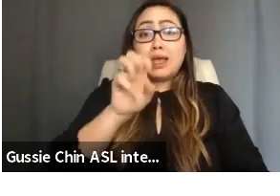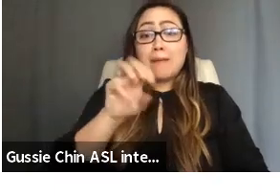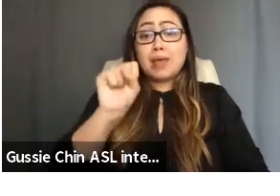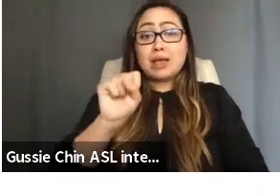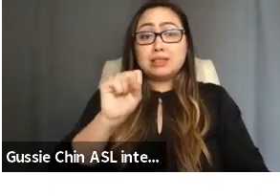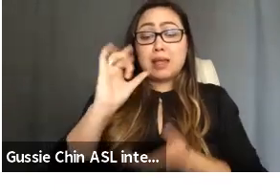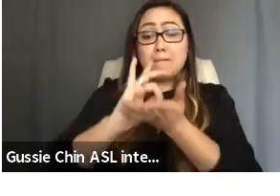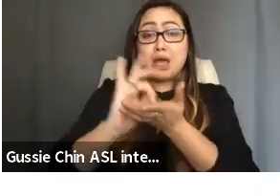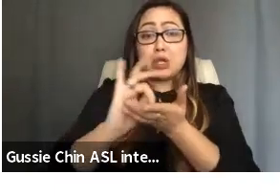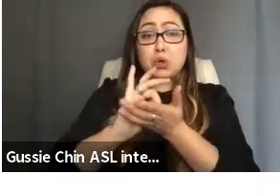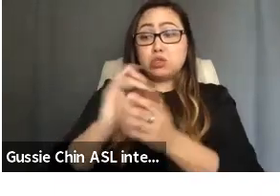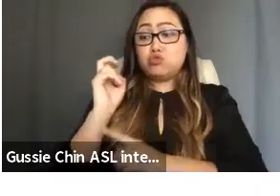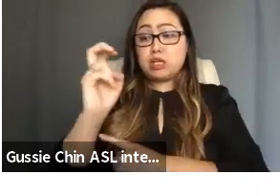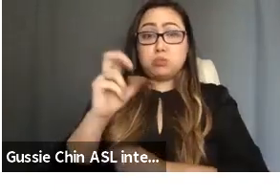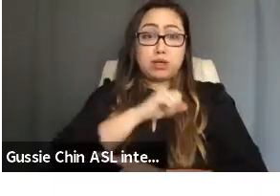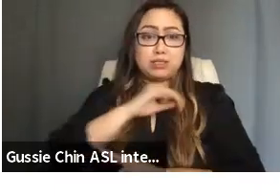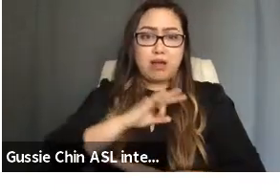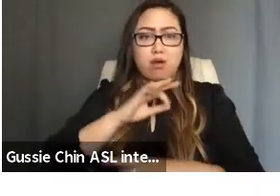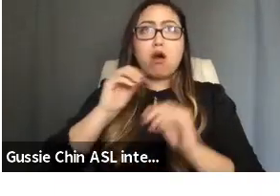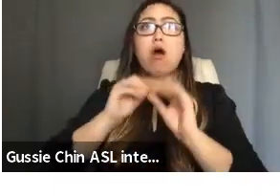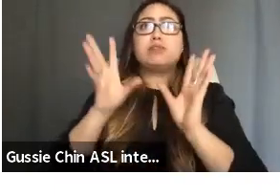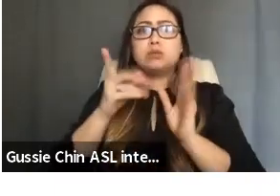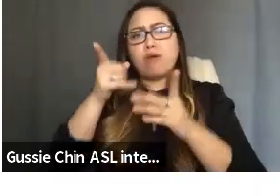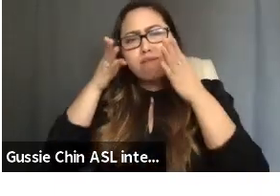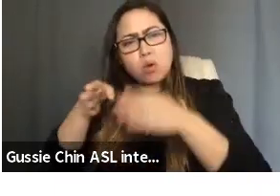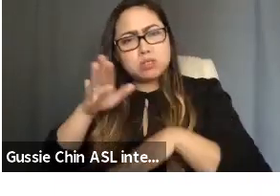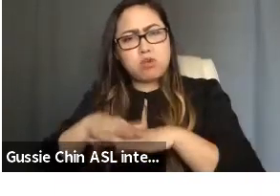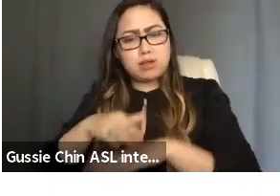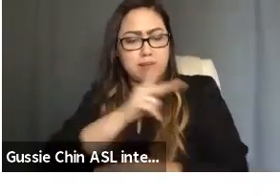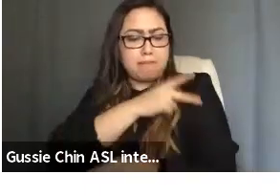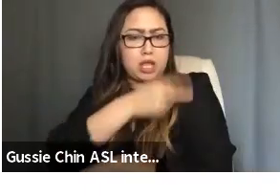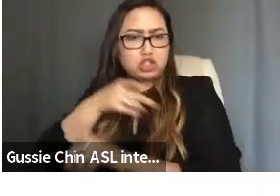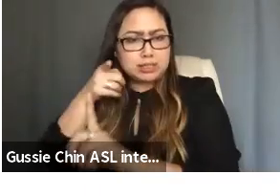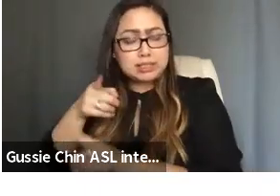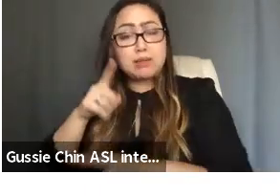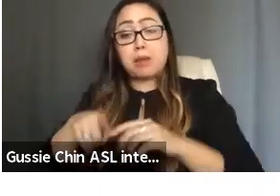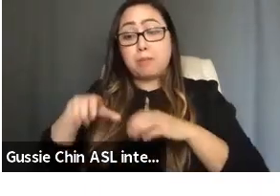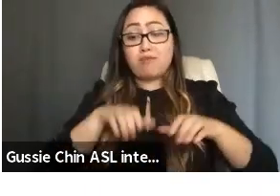staff were obviously focused on the patients. The behavioral health responders were not called and